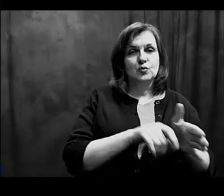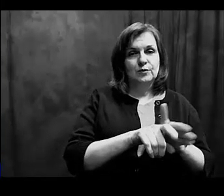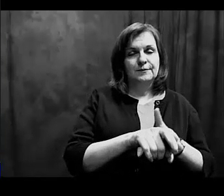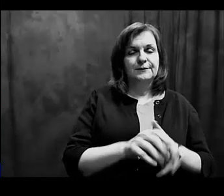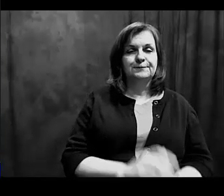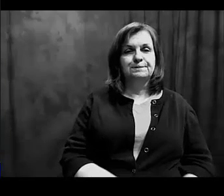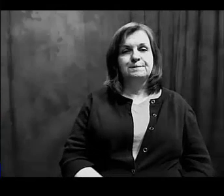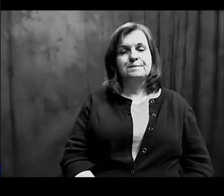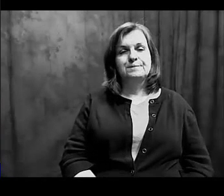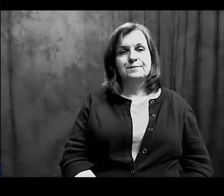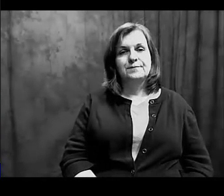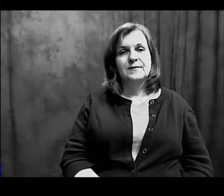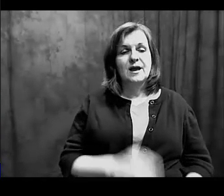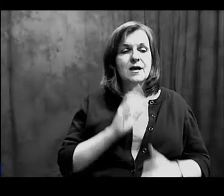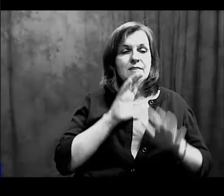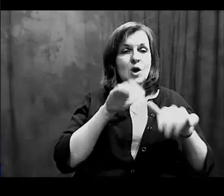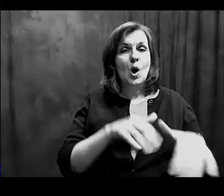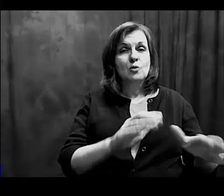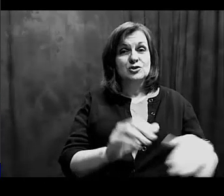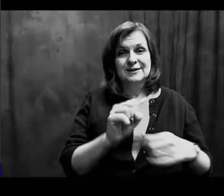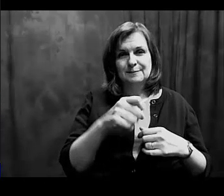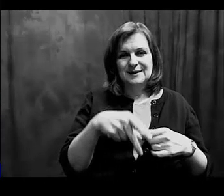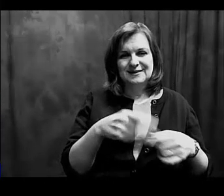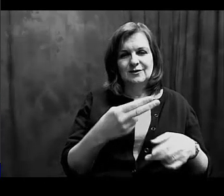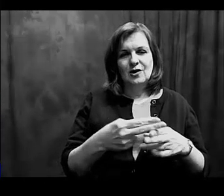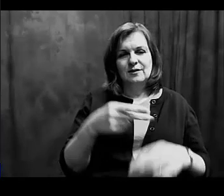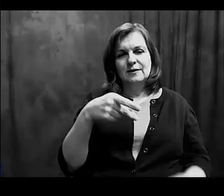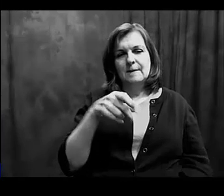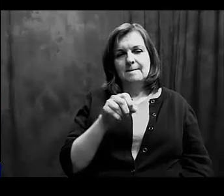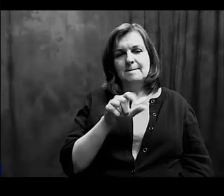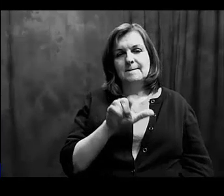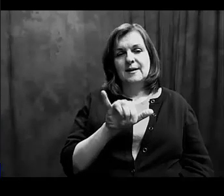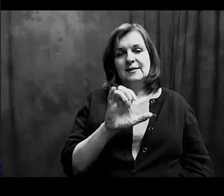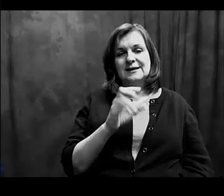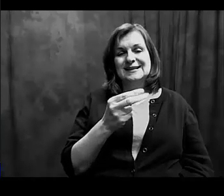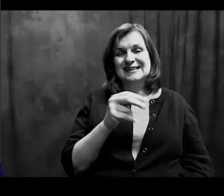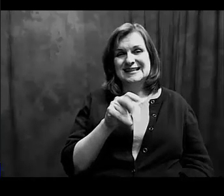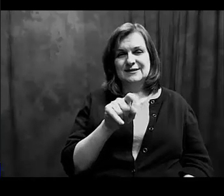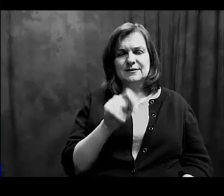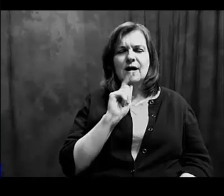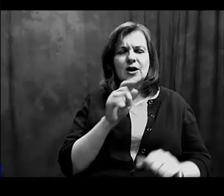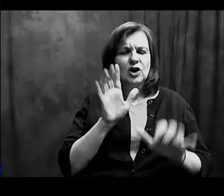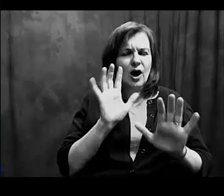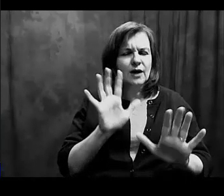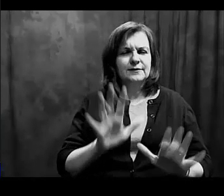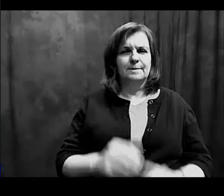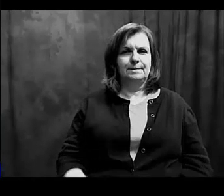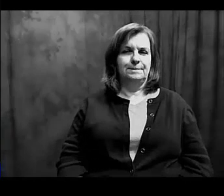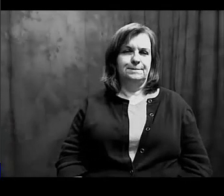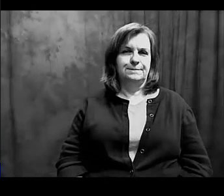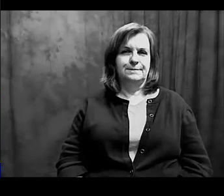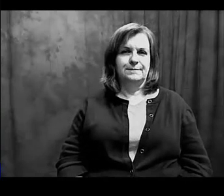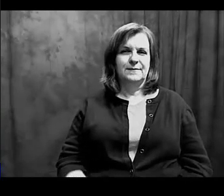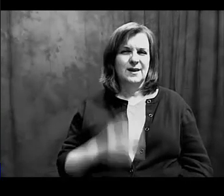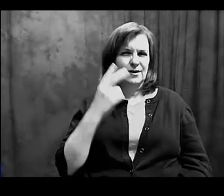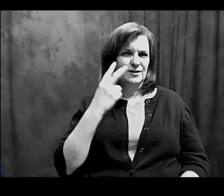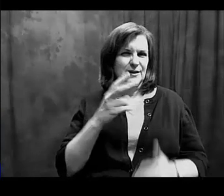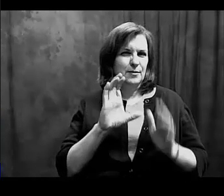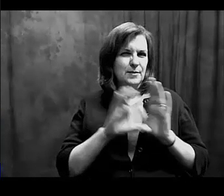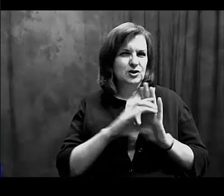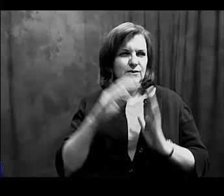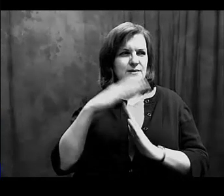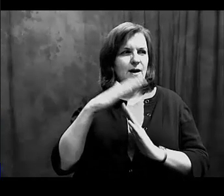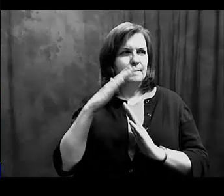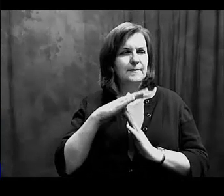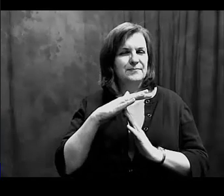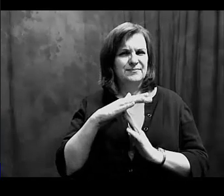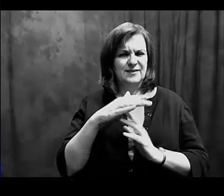but like I mentioned to you these ocean species or these polychaetes are awesome!! when you look at this thing at the top you